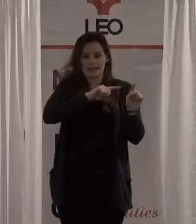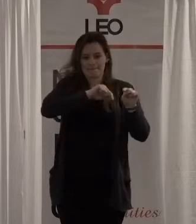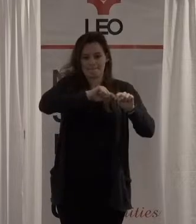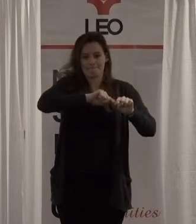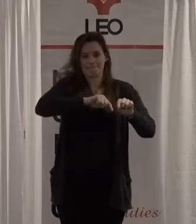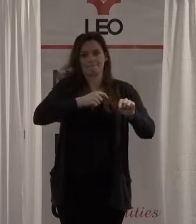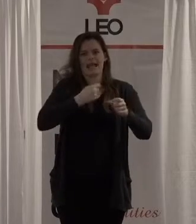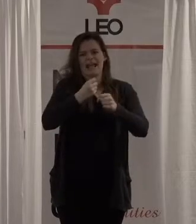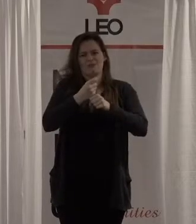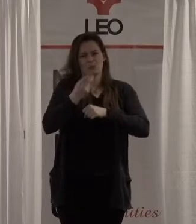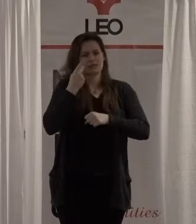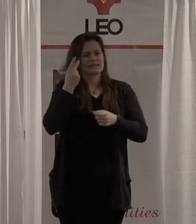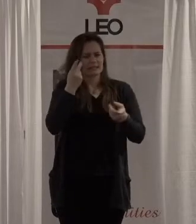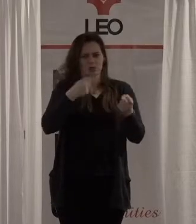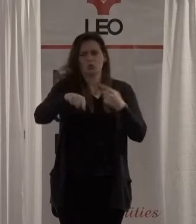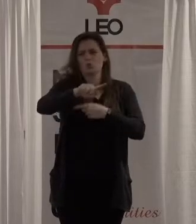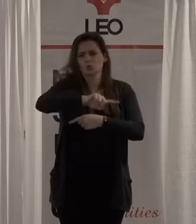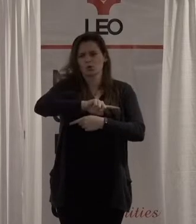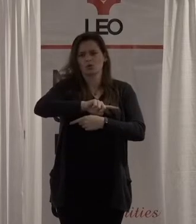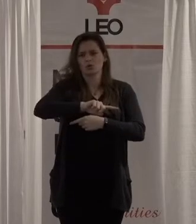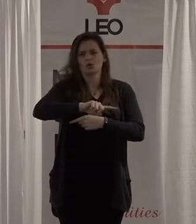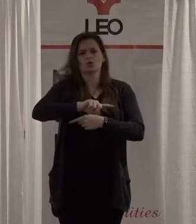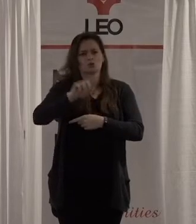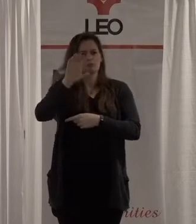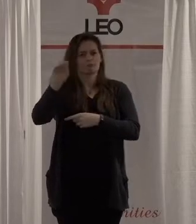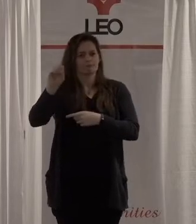GOOD CORPORATE CITIZENS SUPPORTING A GREAT CAUSE.